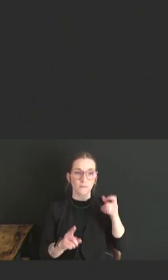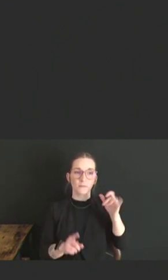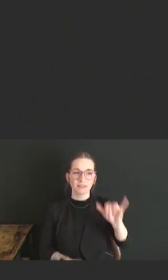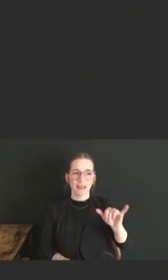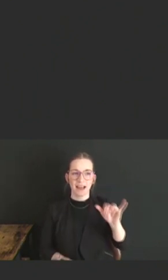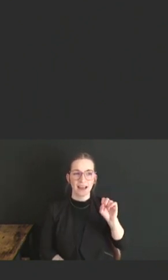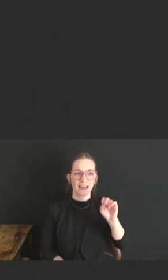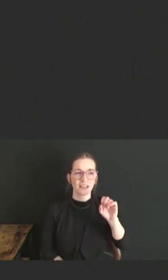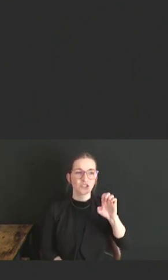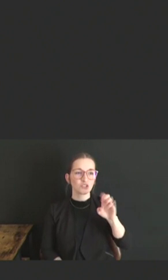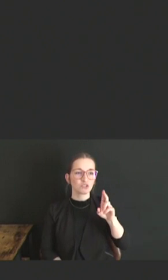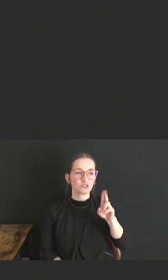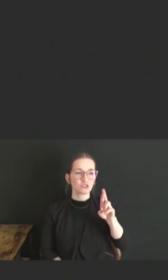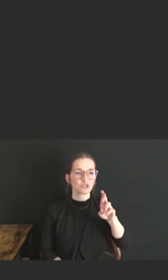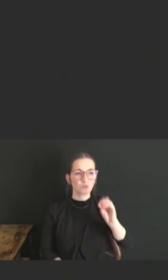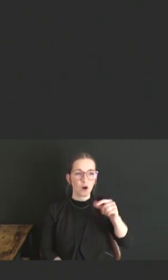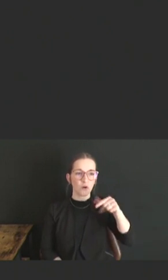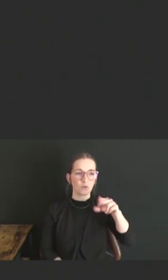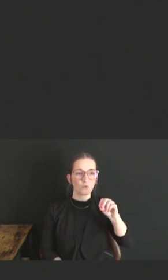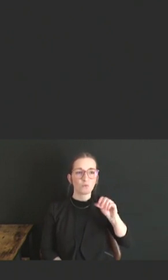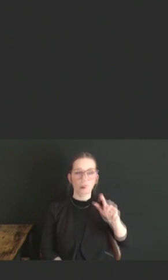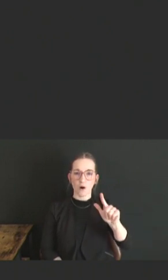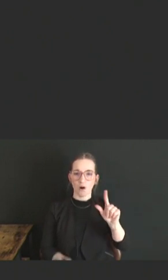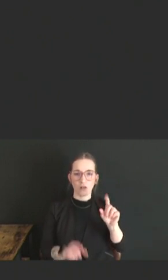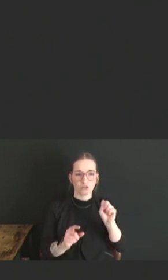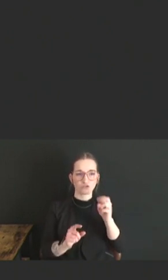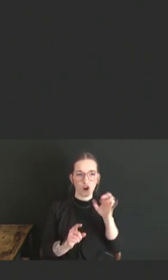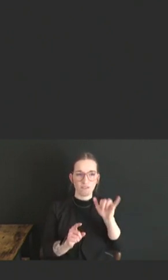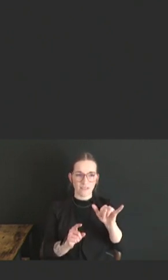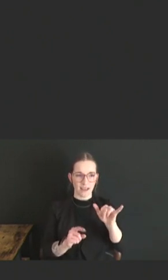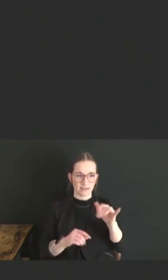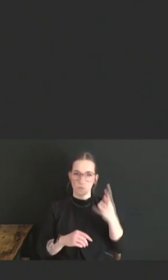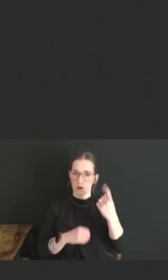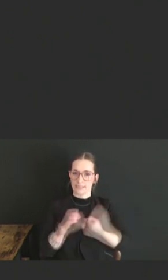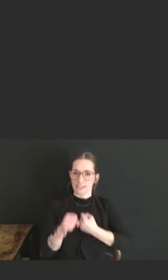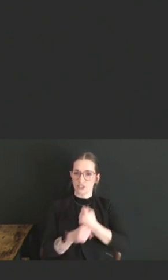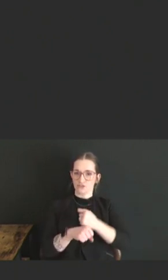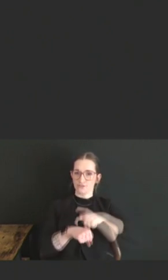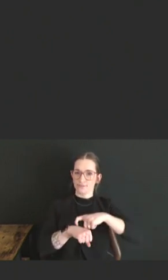status at one-year follow-up and the graph below the X axis represents the